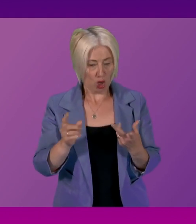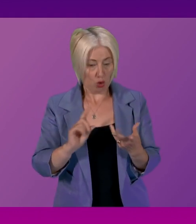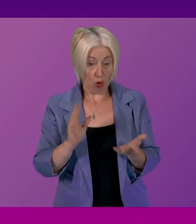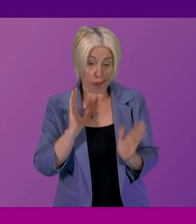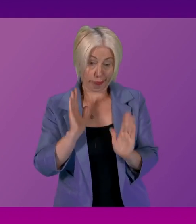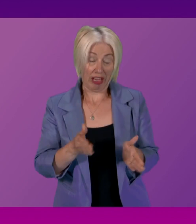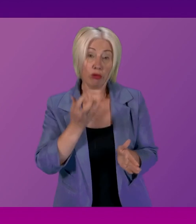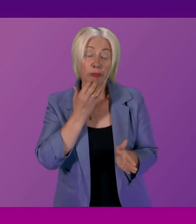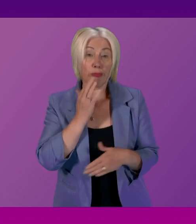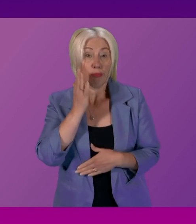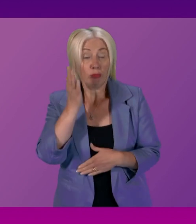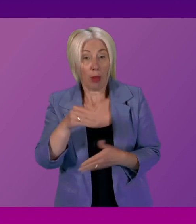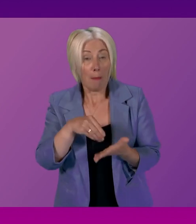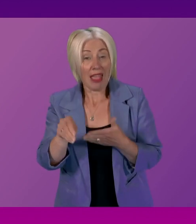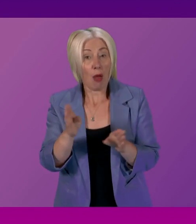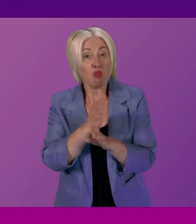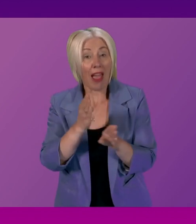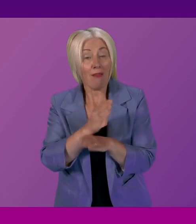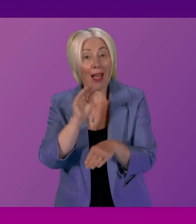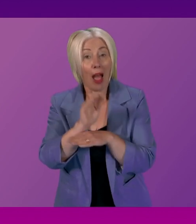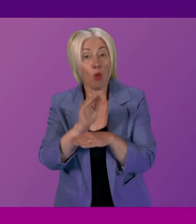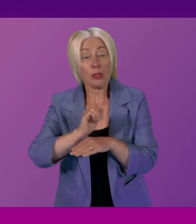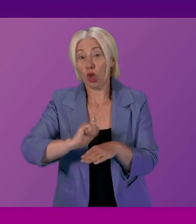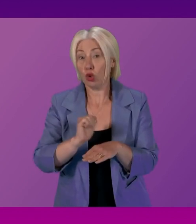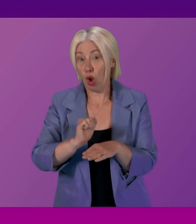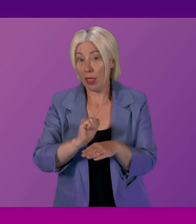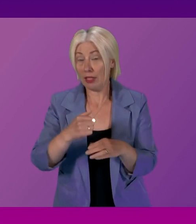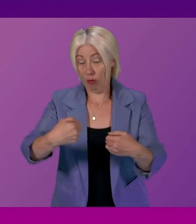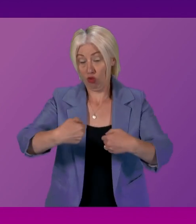and to go anywhere outside Scotland for cancer treatment.